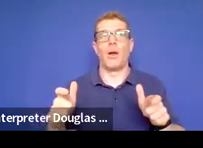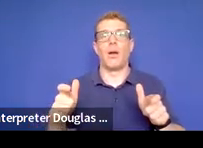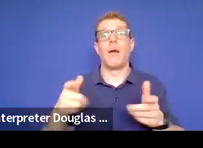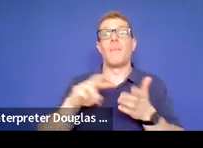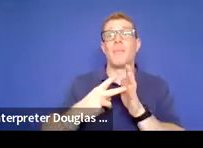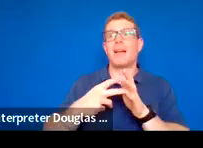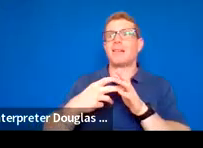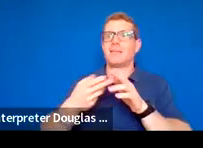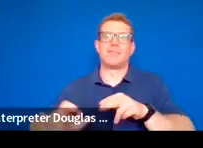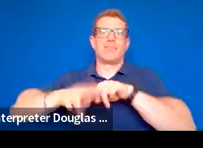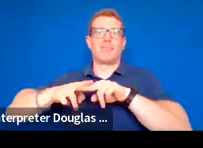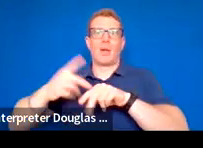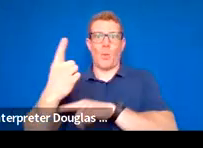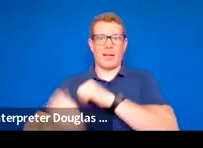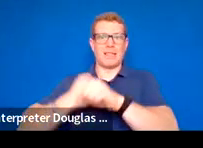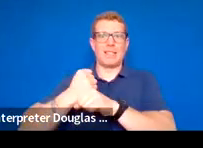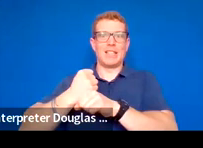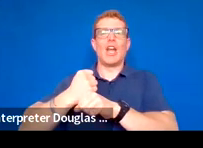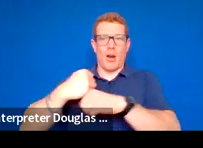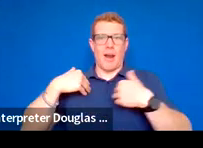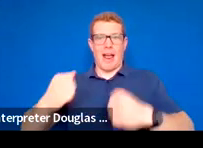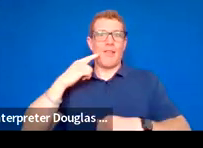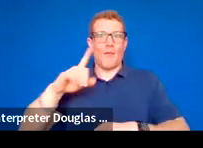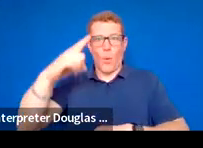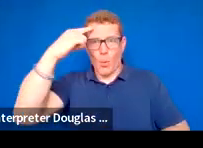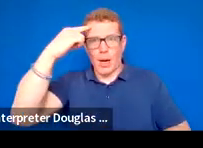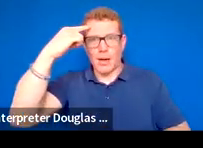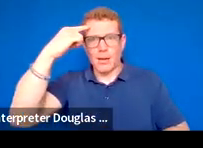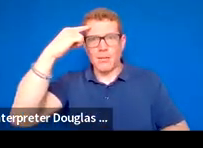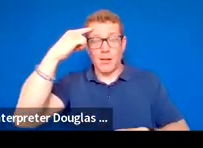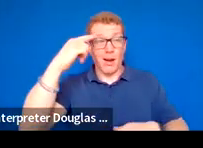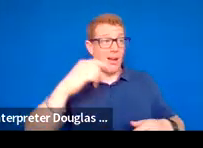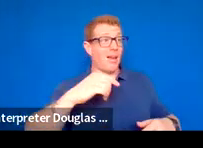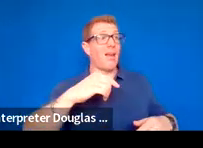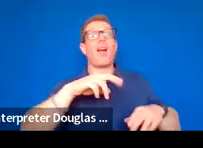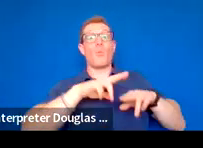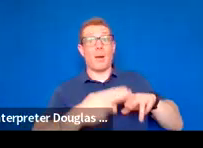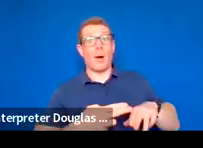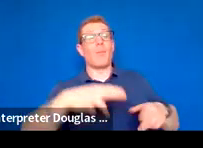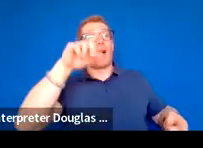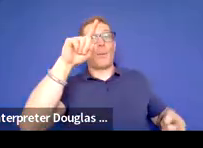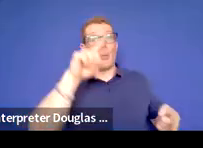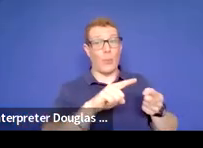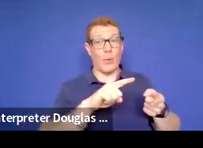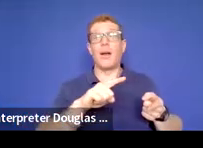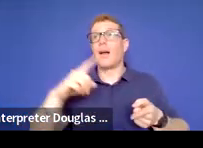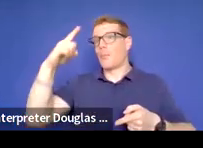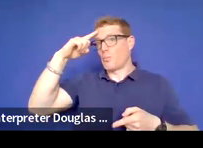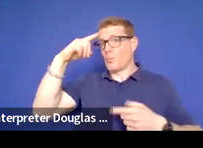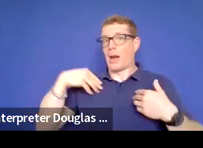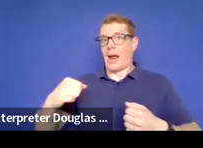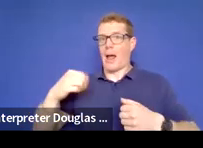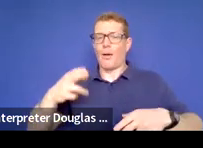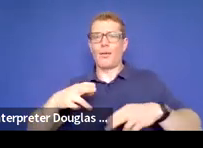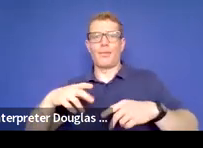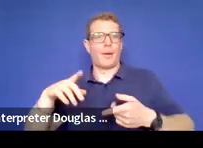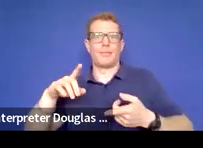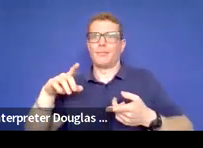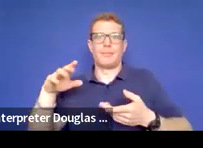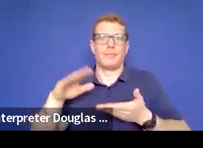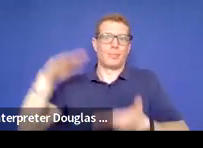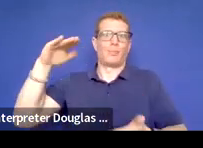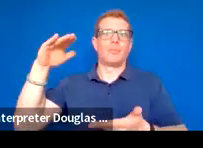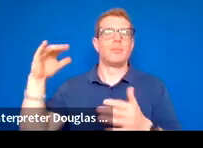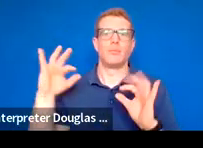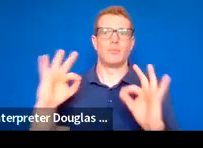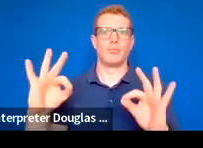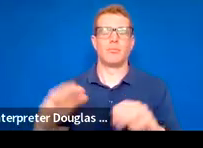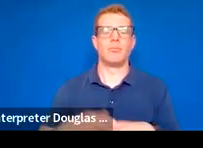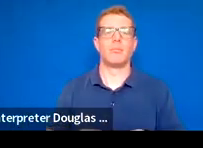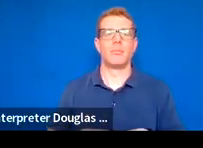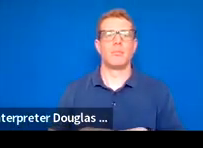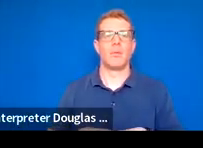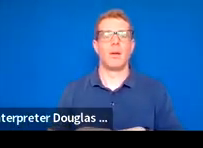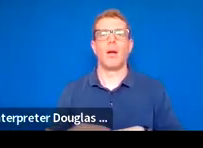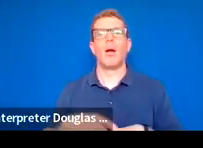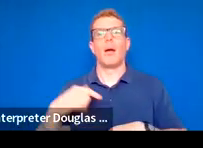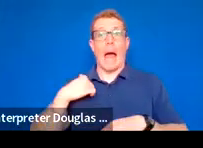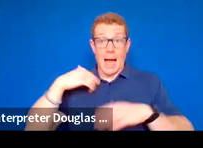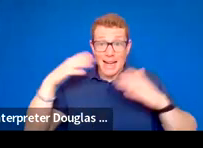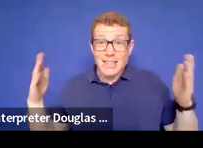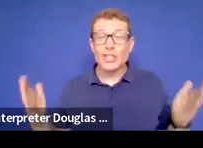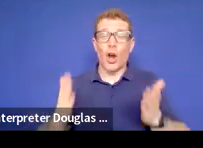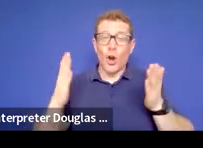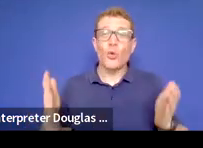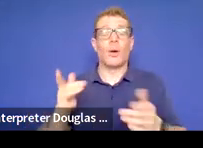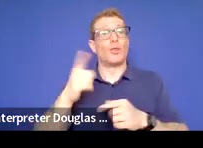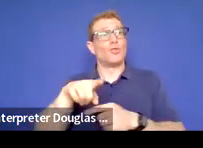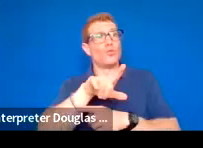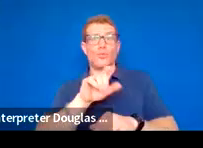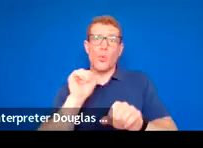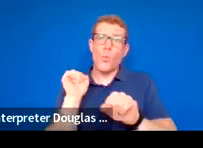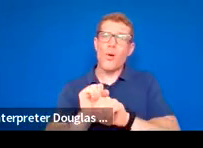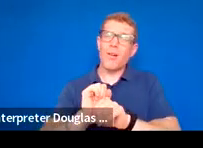A year in your brain who doesn't want that it has to be regular and consistent to really be helpful, and I encourage you to work hard at talking with your physician?